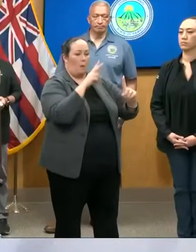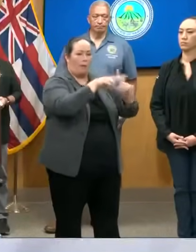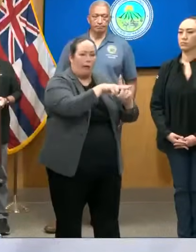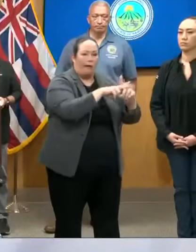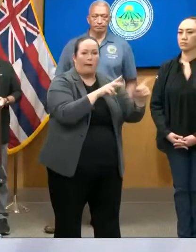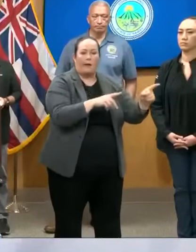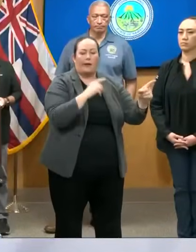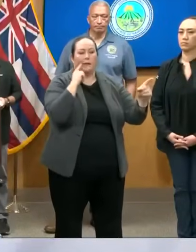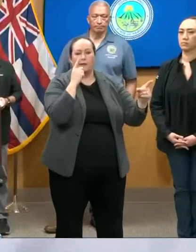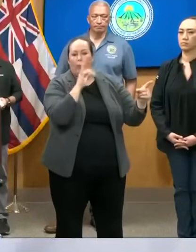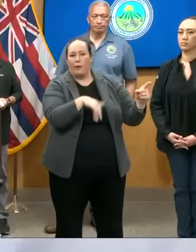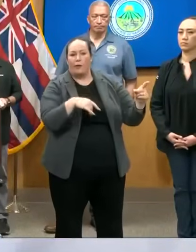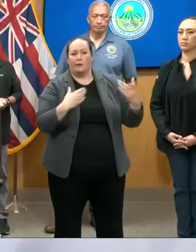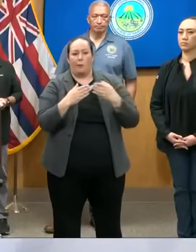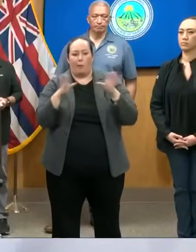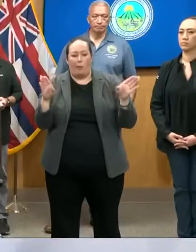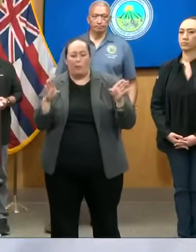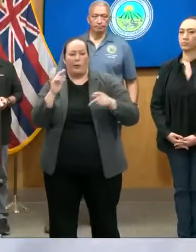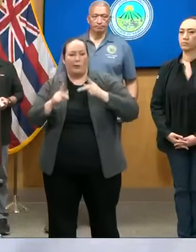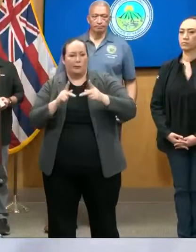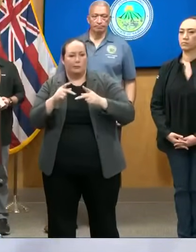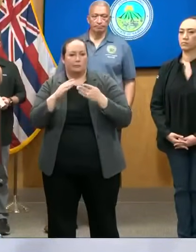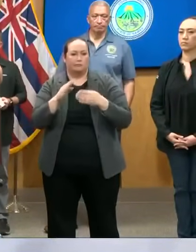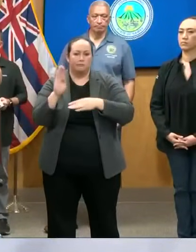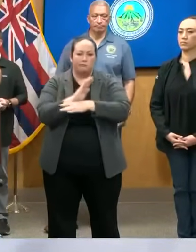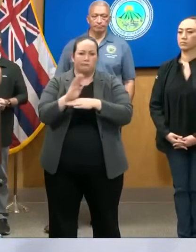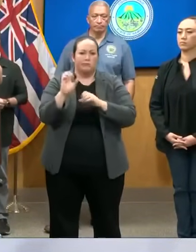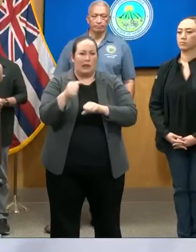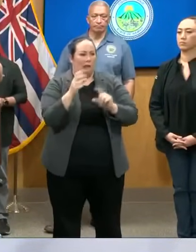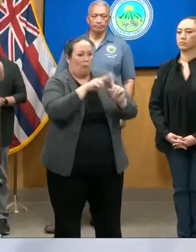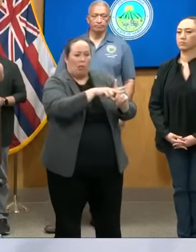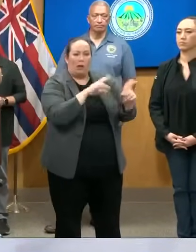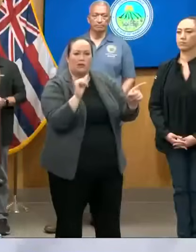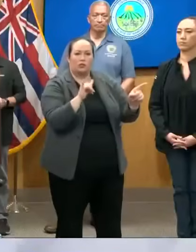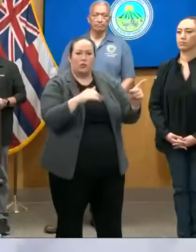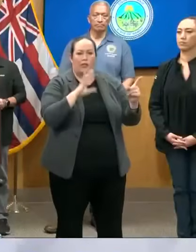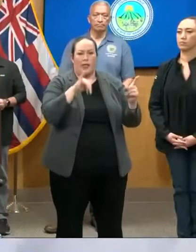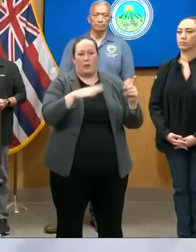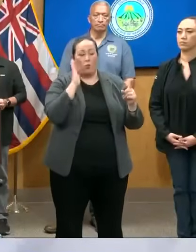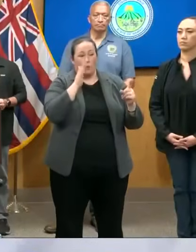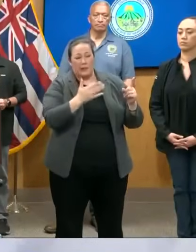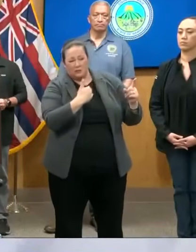people can apply for public entities. could apply for those grants over time and now probably really